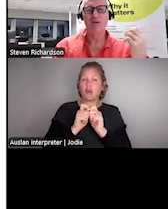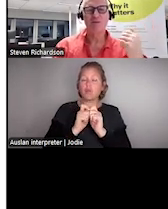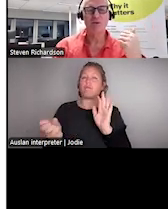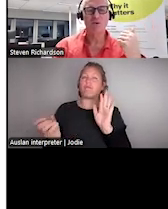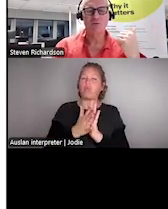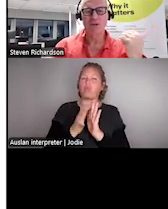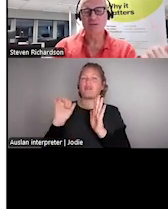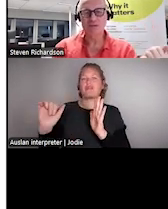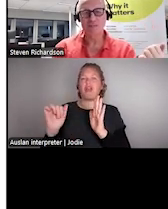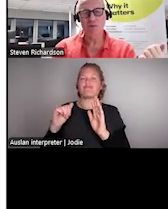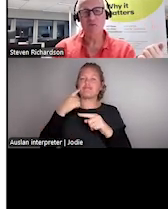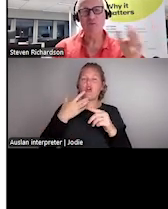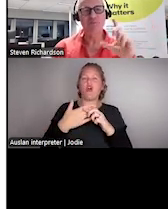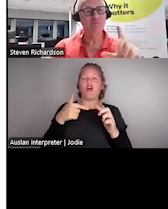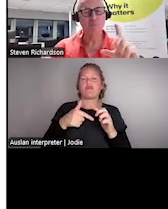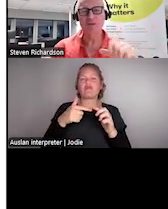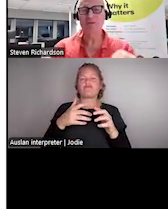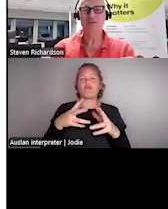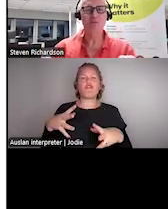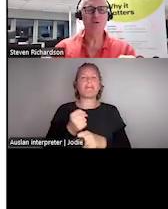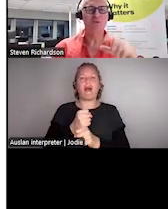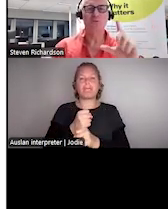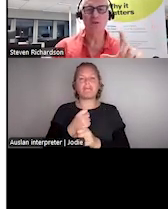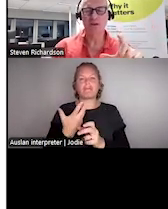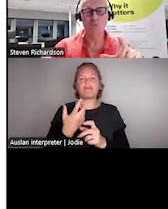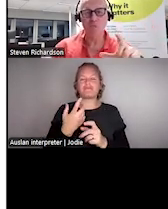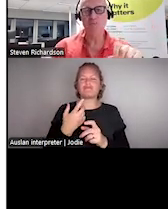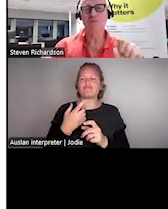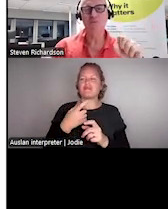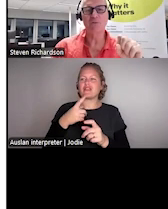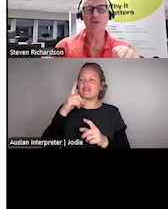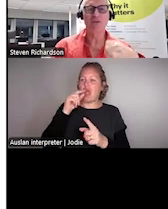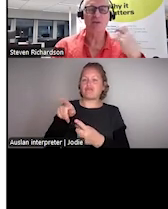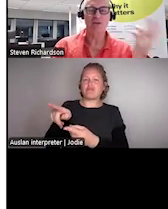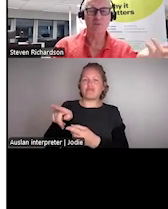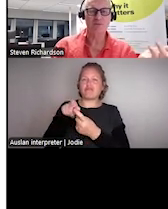up. Getting a testimonial, filming a testimonial or getting a quote from somebody in the post